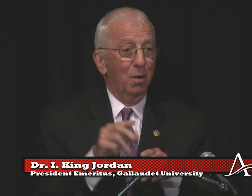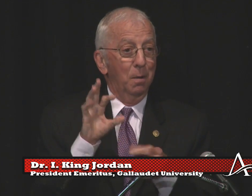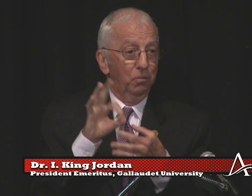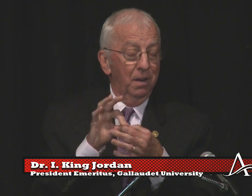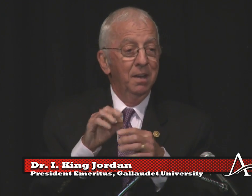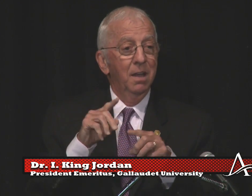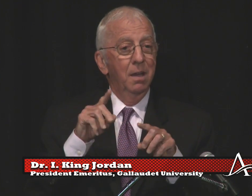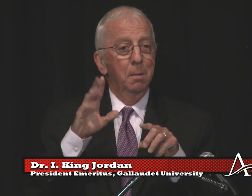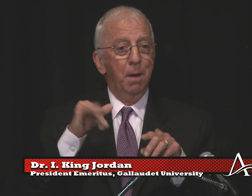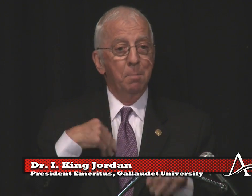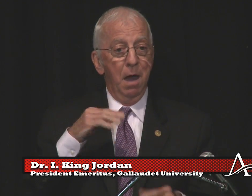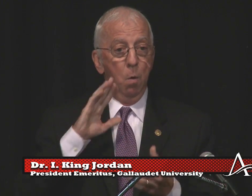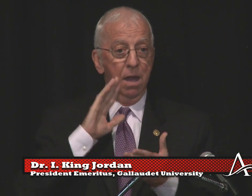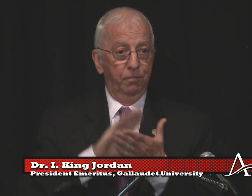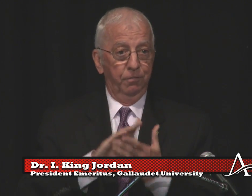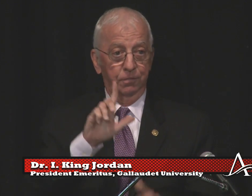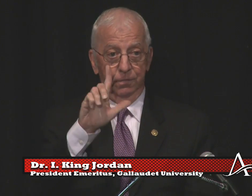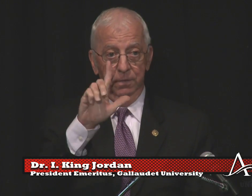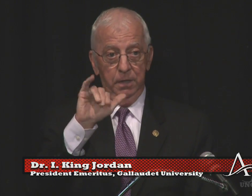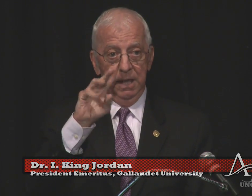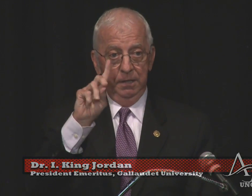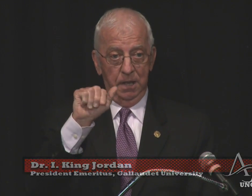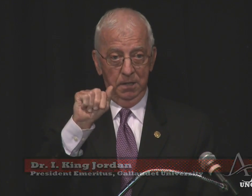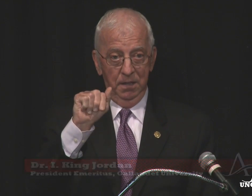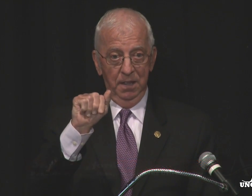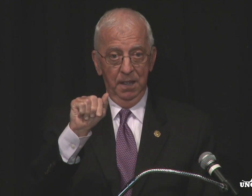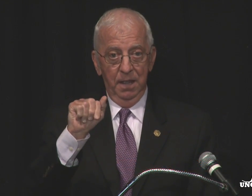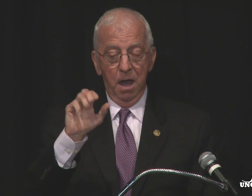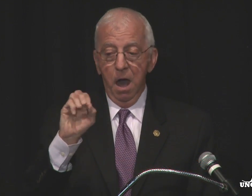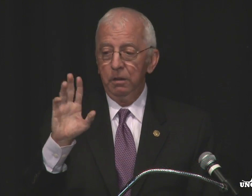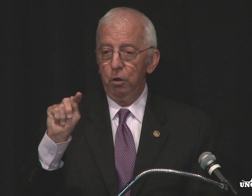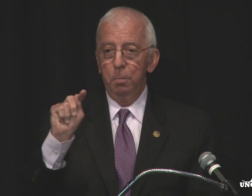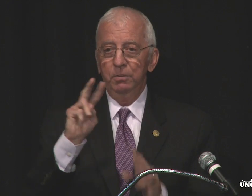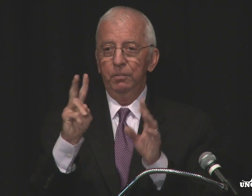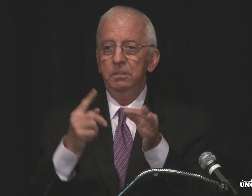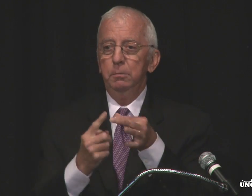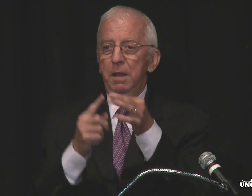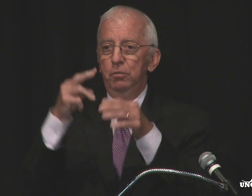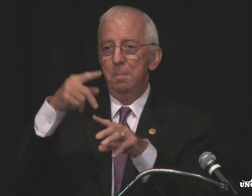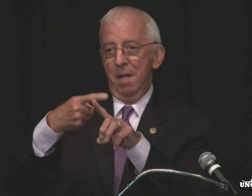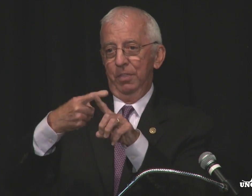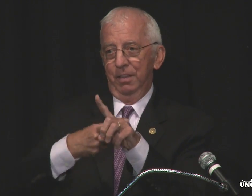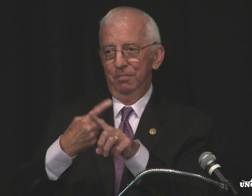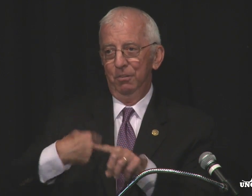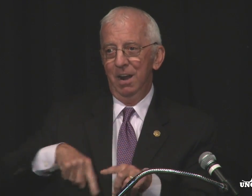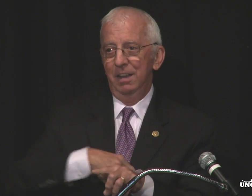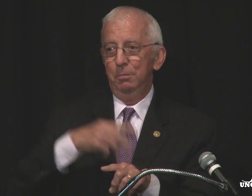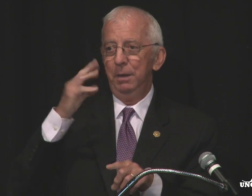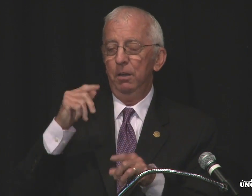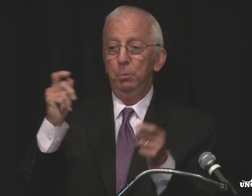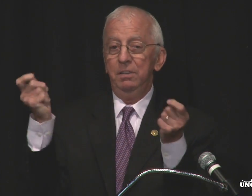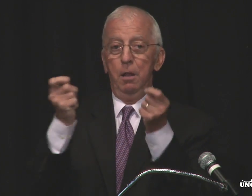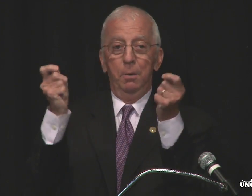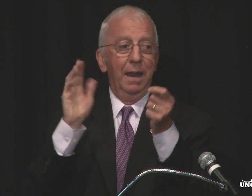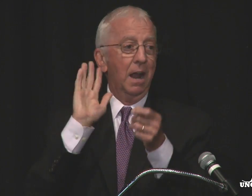also I was joined by my wife Linda. October's a very special month for us because we celebrate